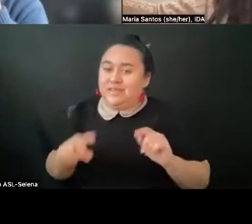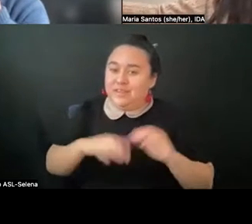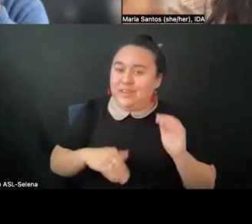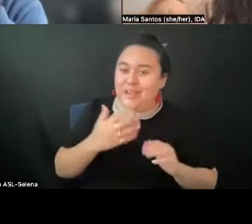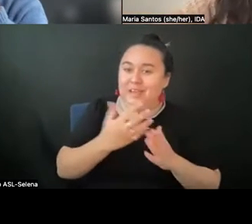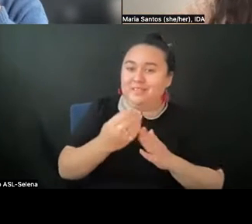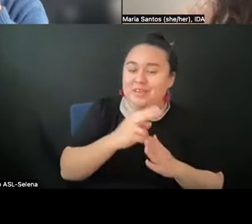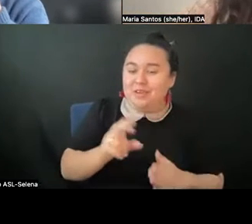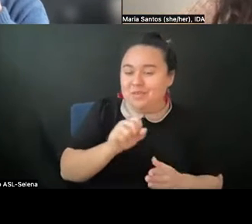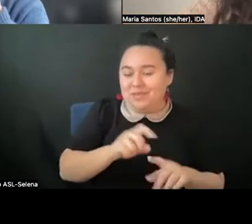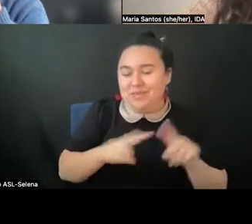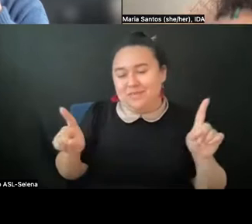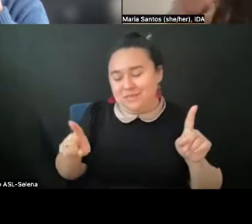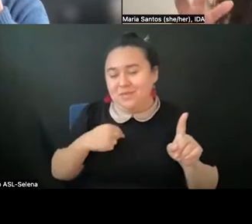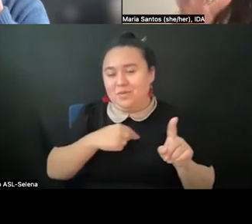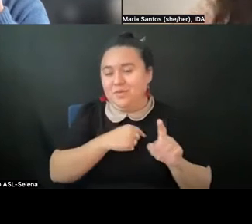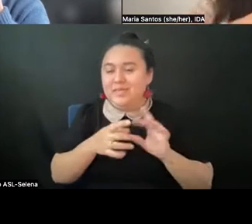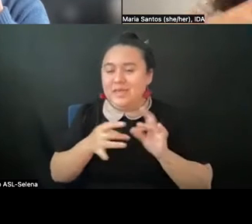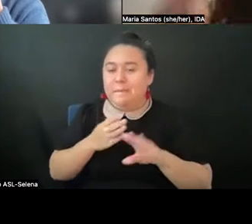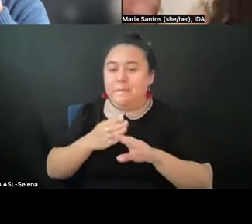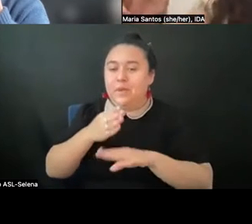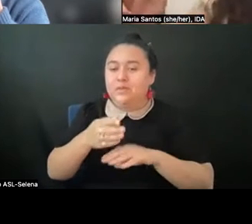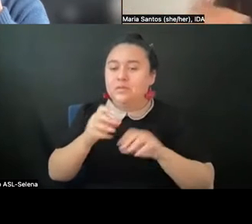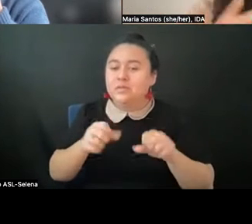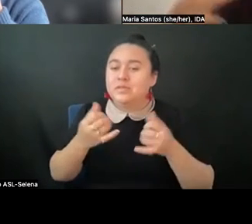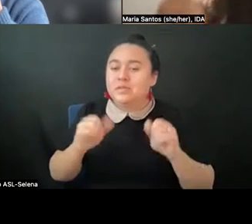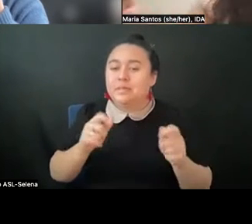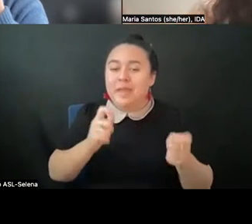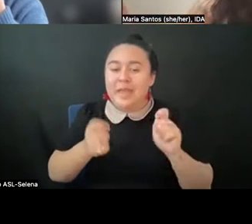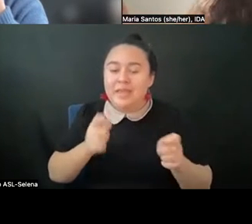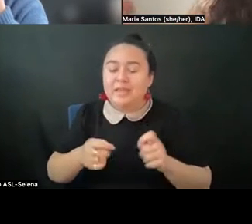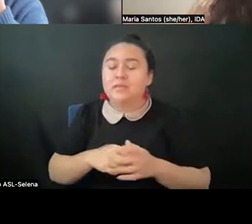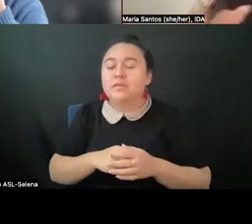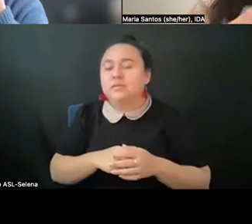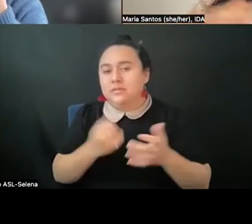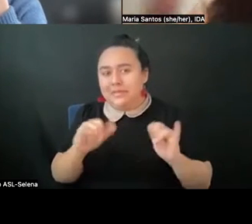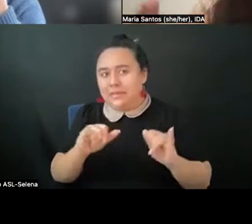So, when we say post, there can still be editing left. You could still pay an editor.